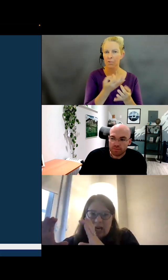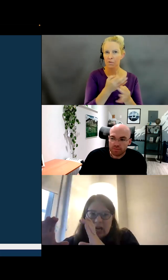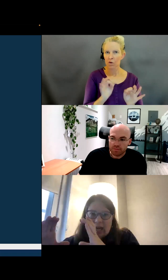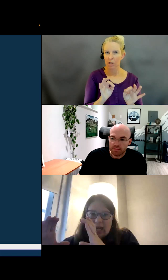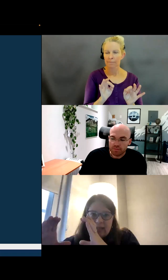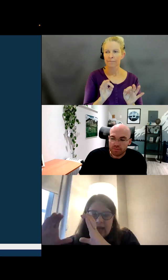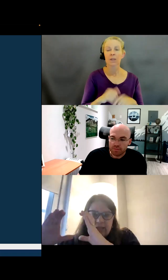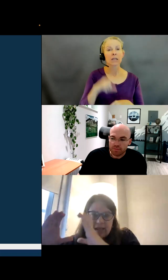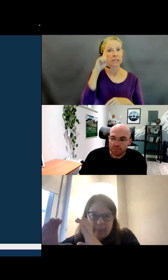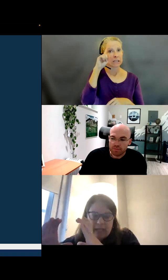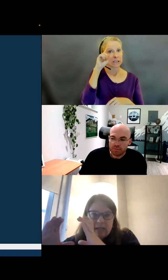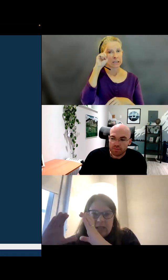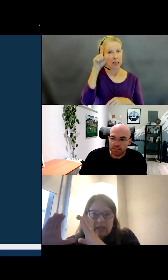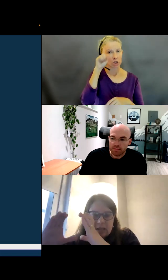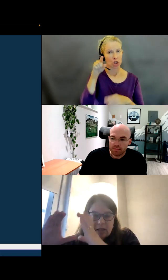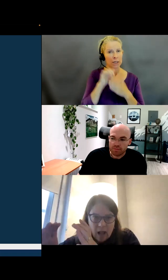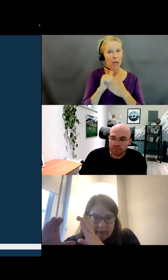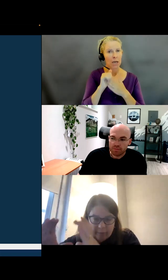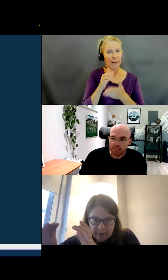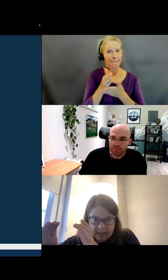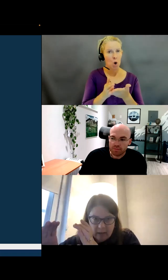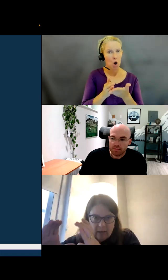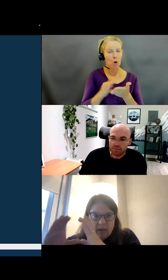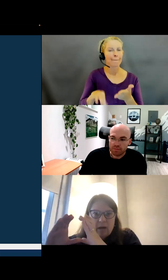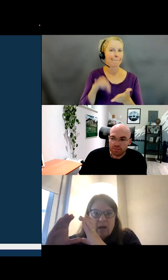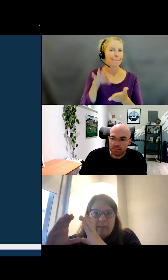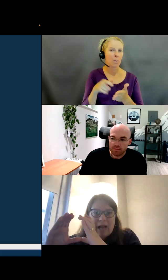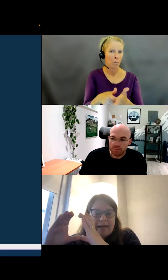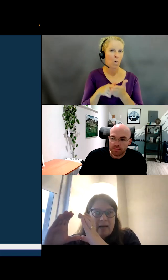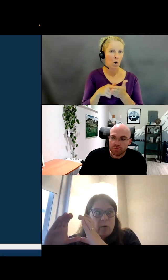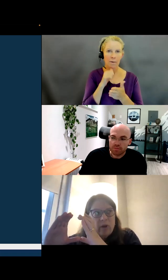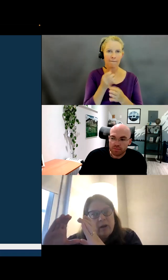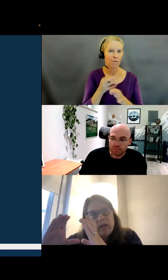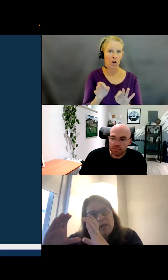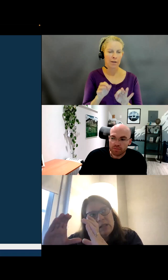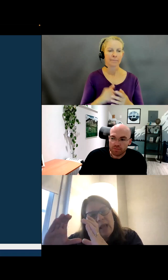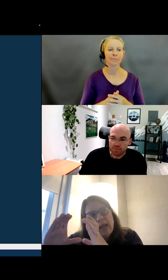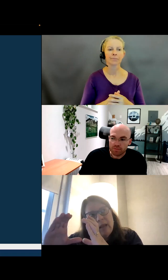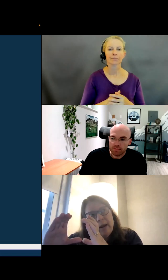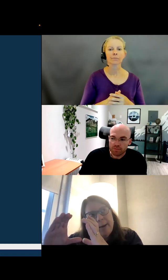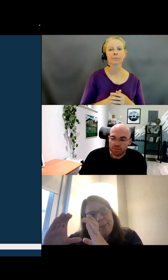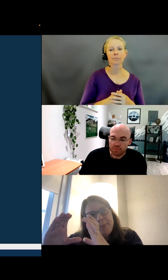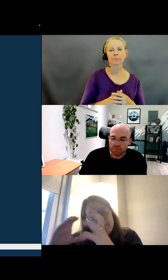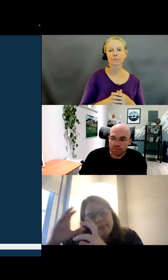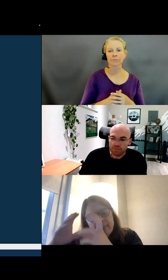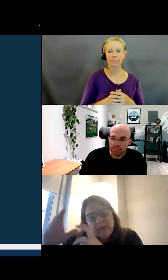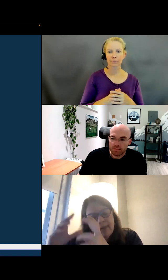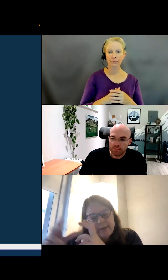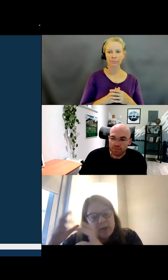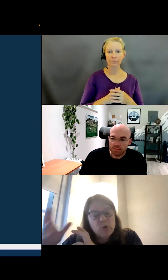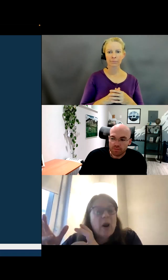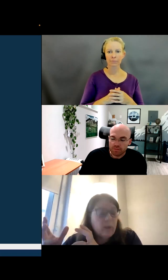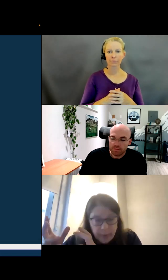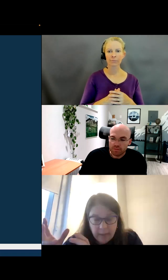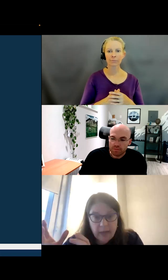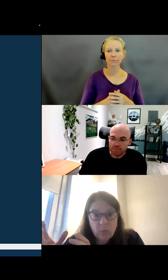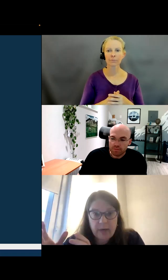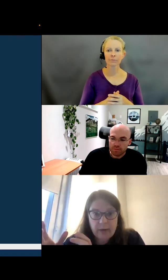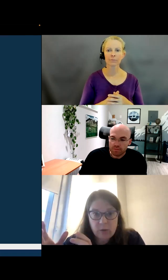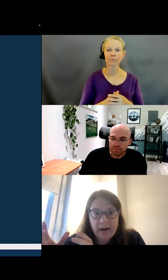guided testing piece is not free. I know there is -- there is a trial period where you can try